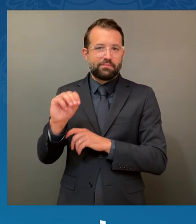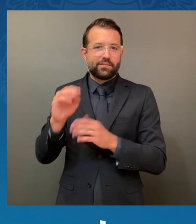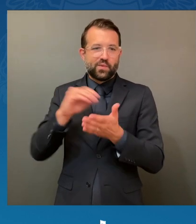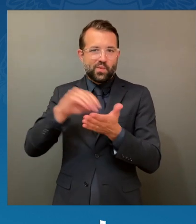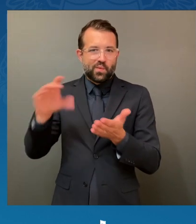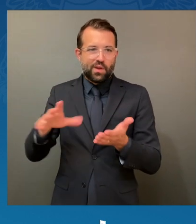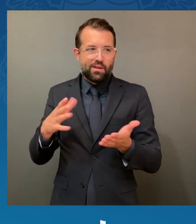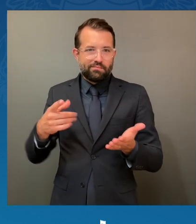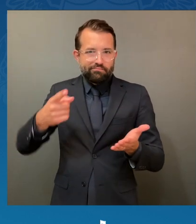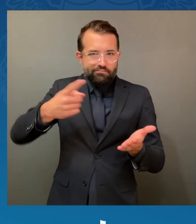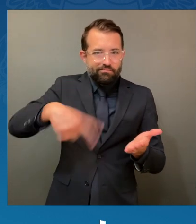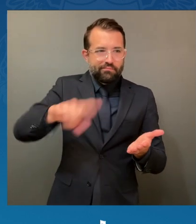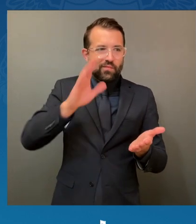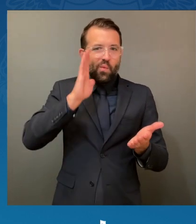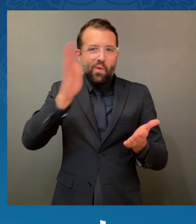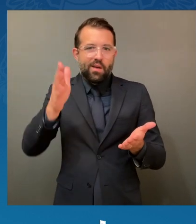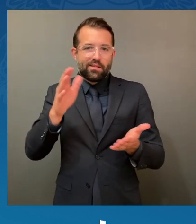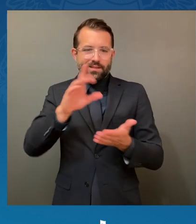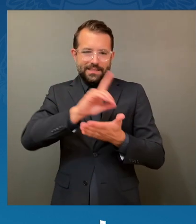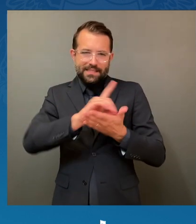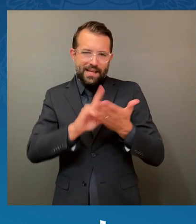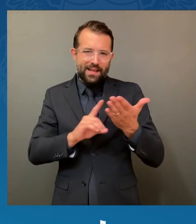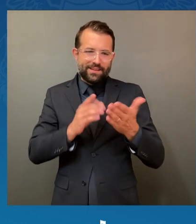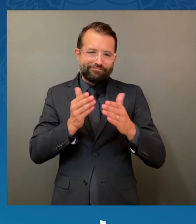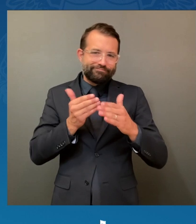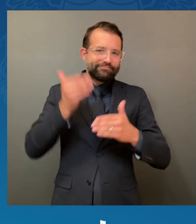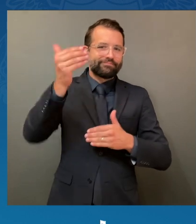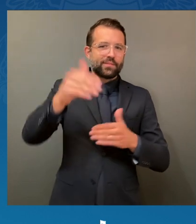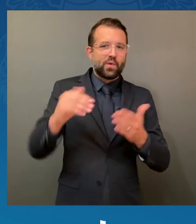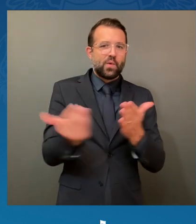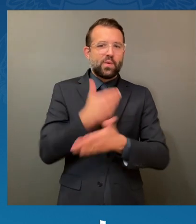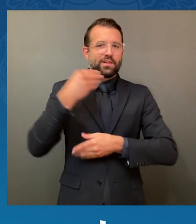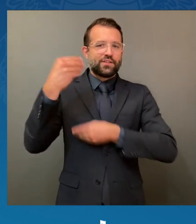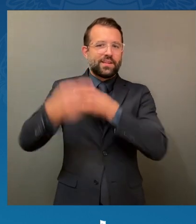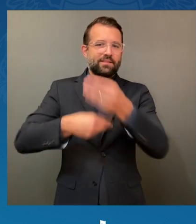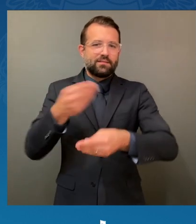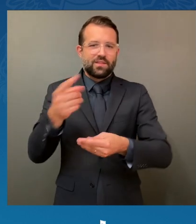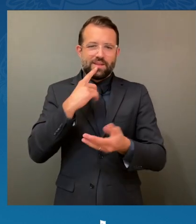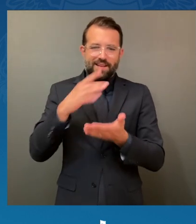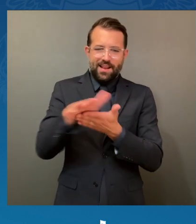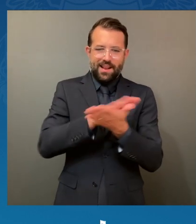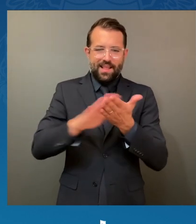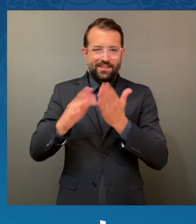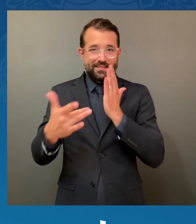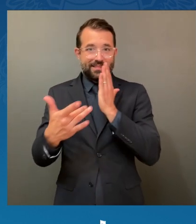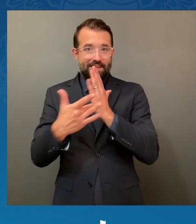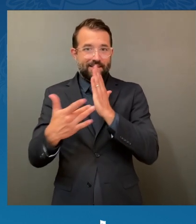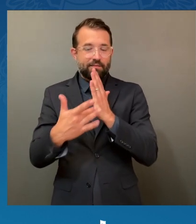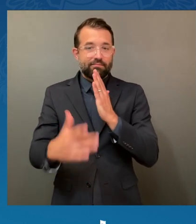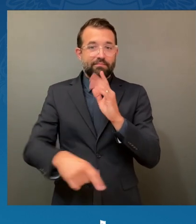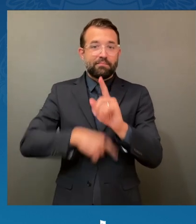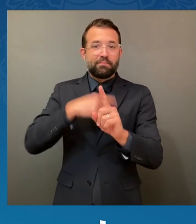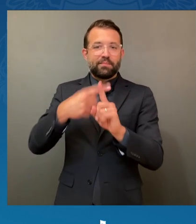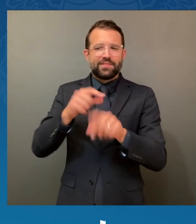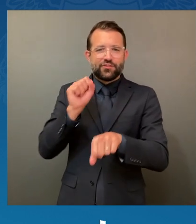of clean energy technology, and jobs for all the people who will build and install